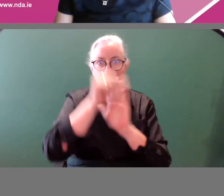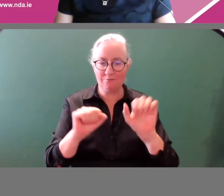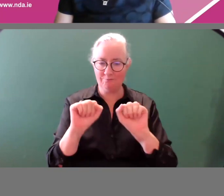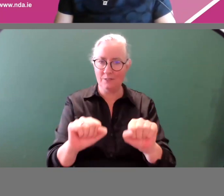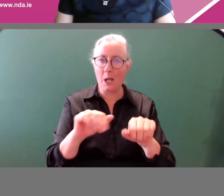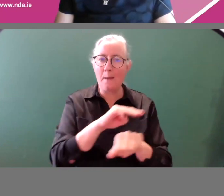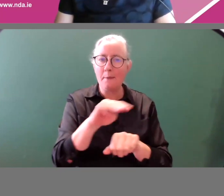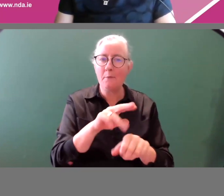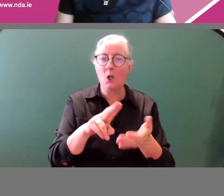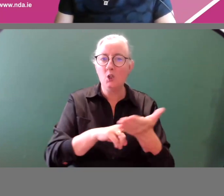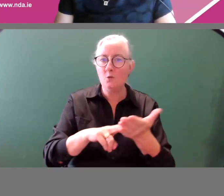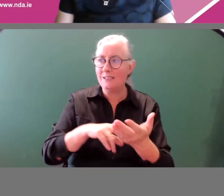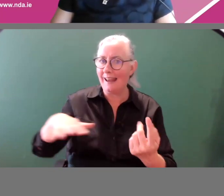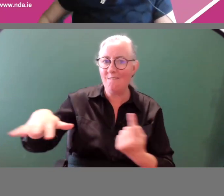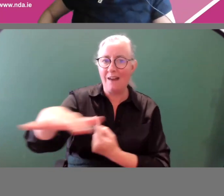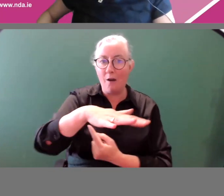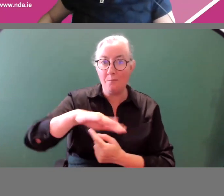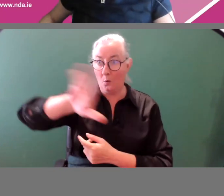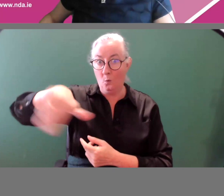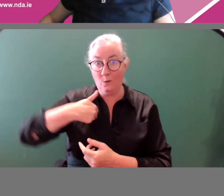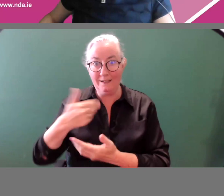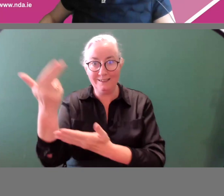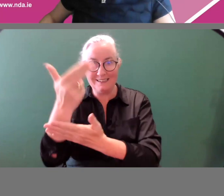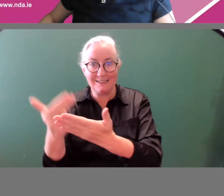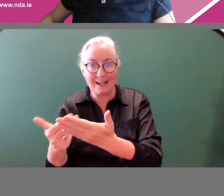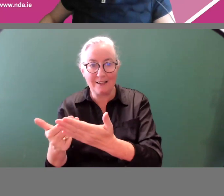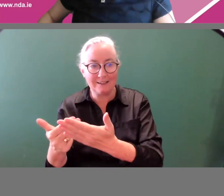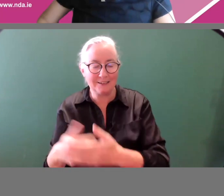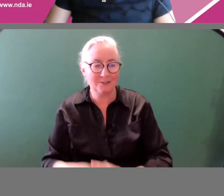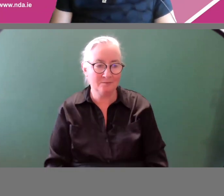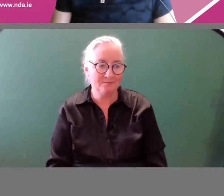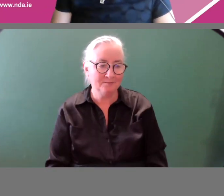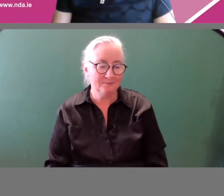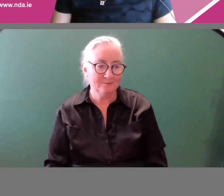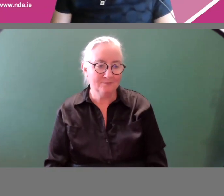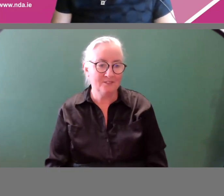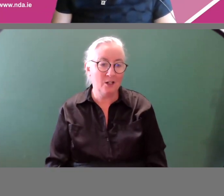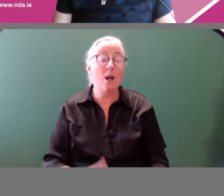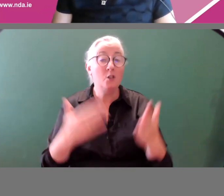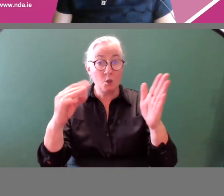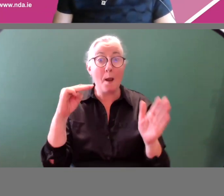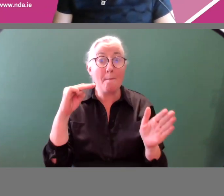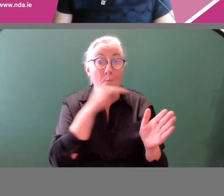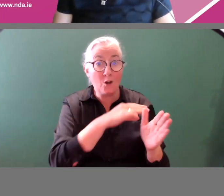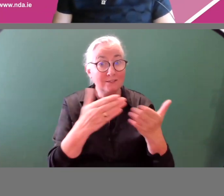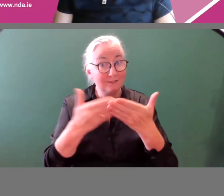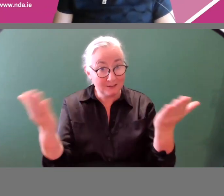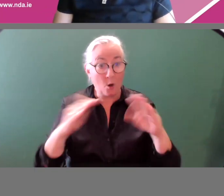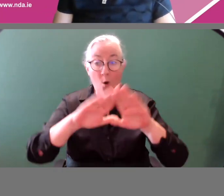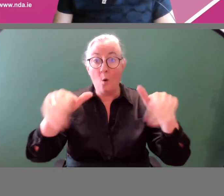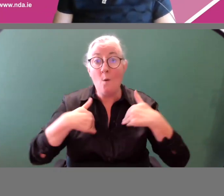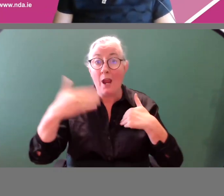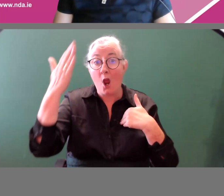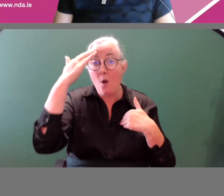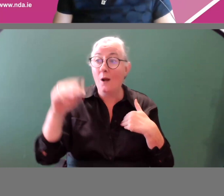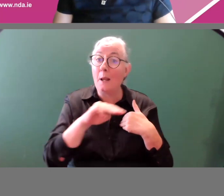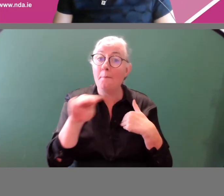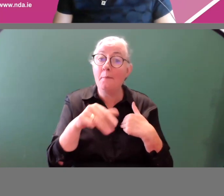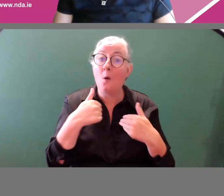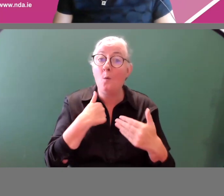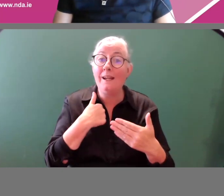environments we design. But importantly, we know that the people we're designing for are diverse.